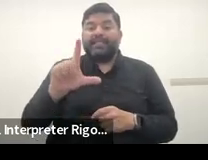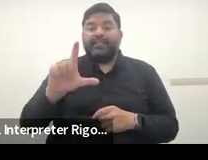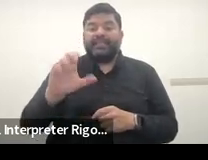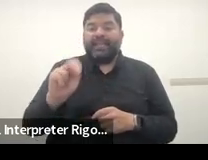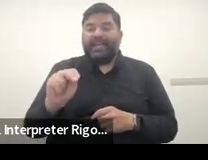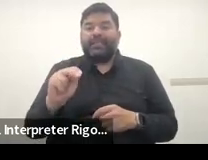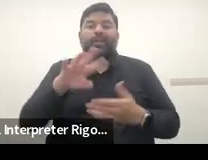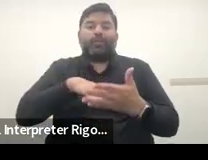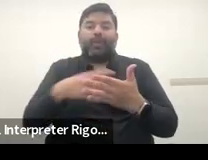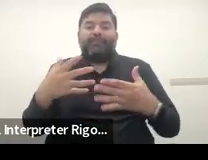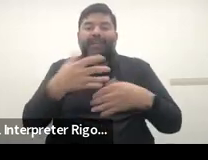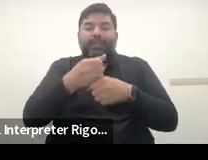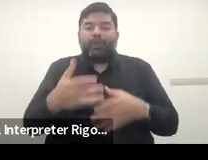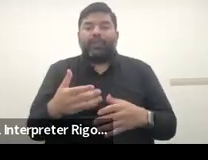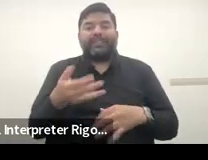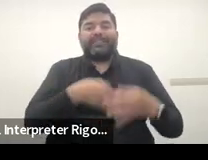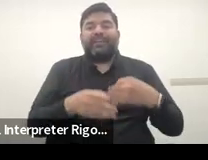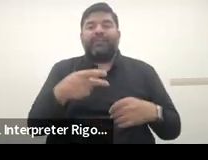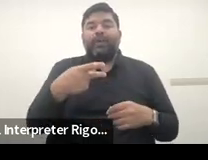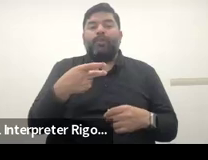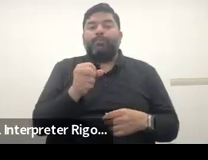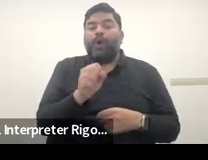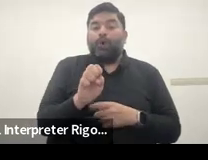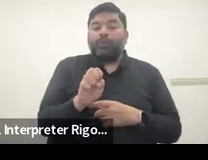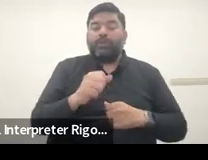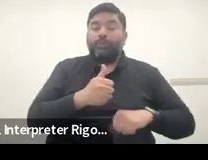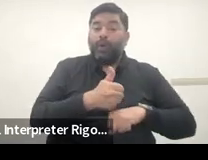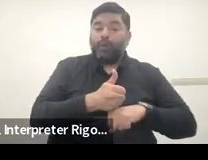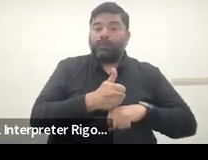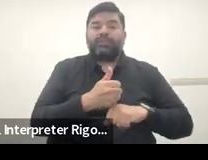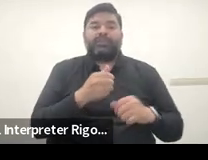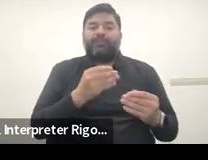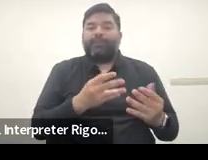instead of video. If you think about it, there's really not a lot of information in video that we need